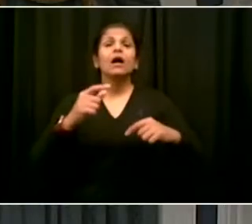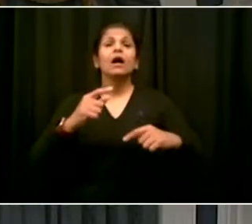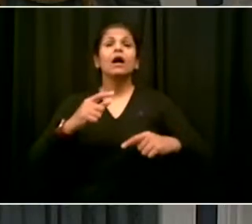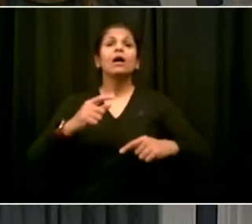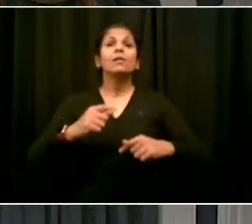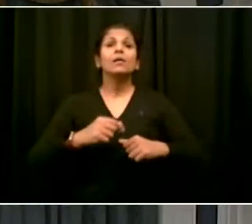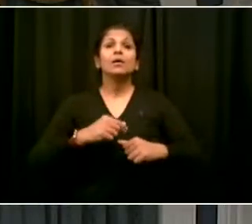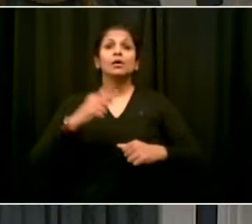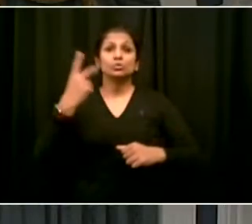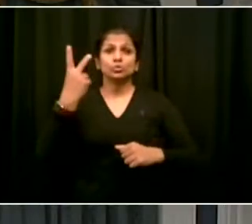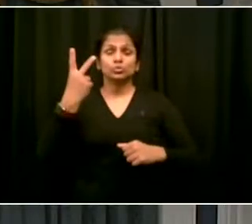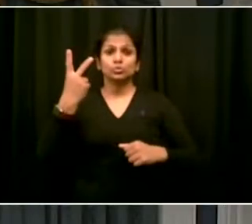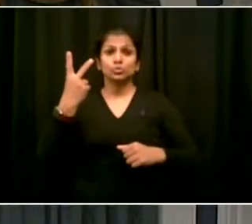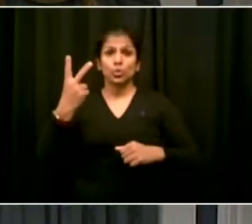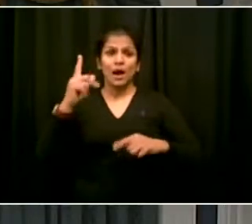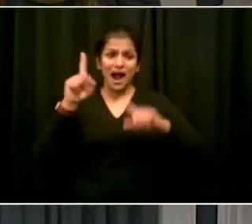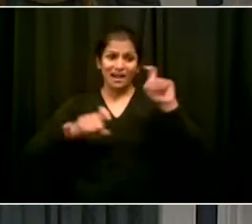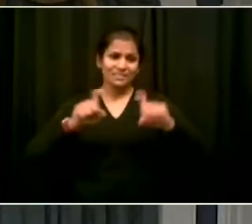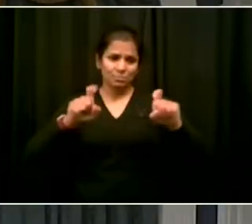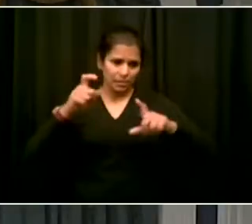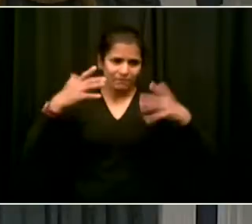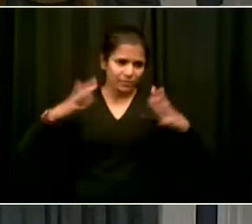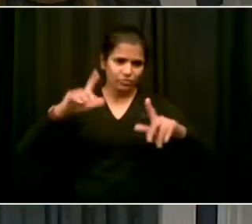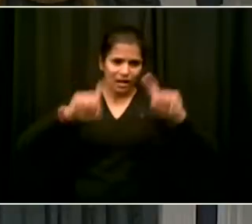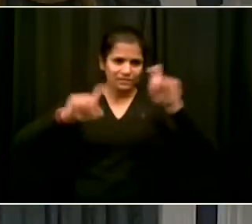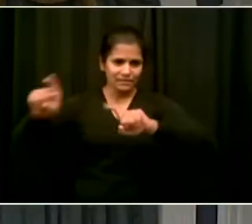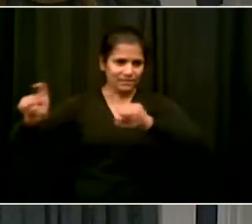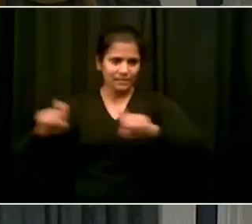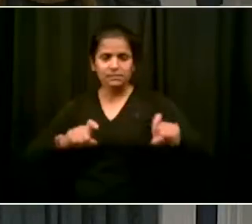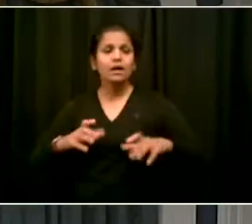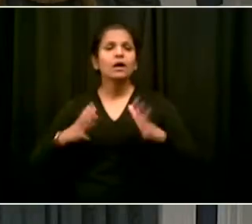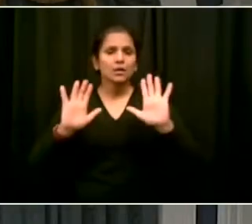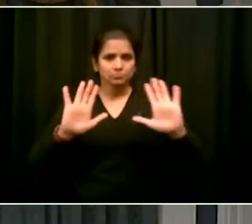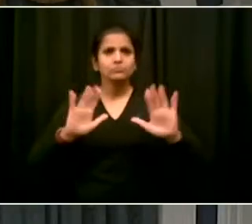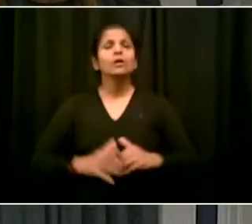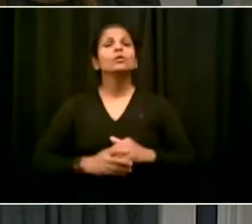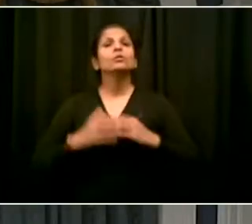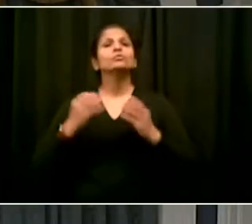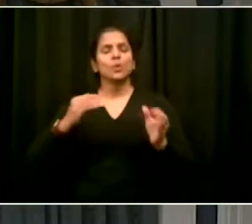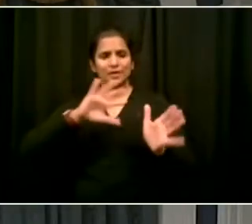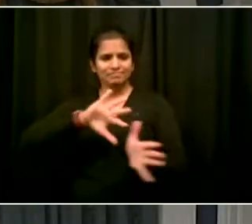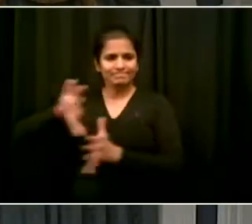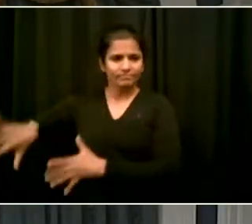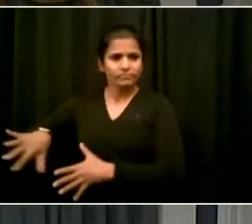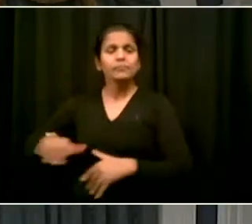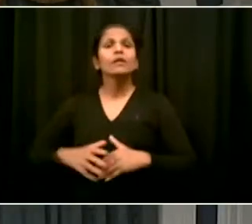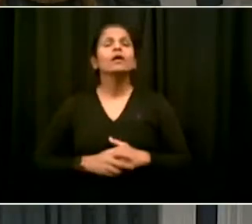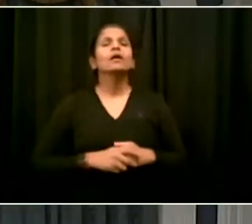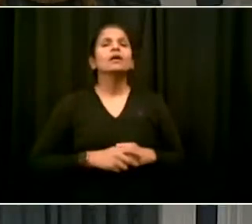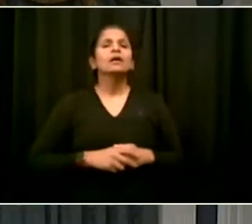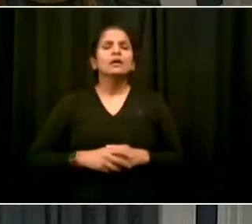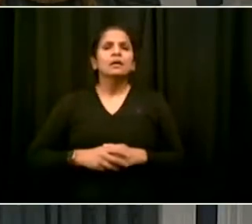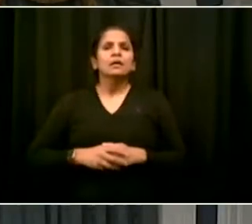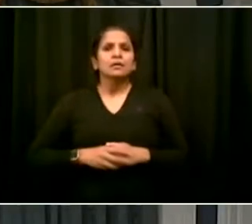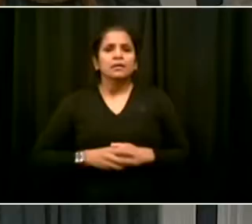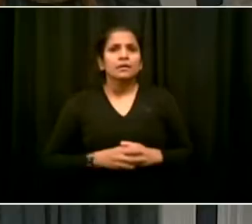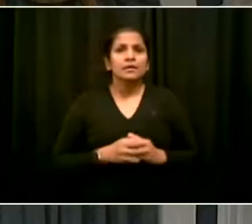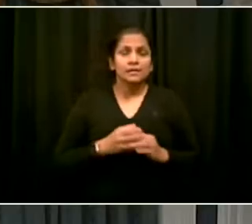DIDN'T EVEN THINK ABOUT IT. THEEO PLITICACAL REPORTER WALL STREET JOURNAL ALREADY ASKEE D SOO MEOFOF MY